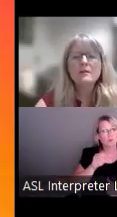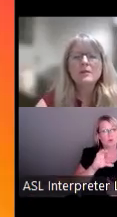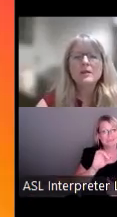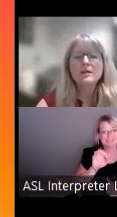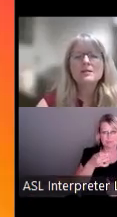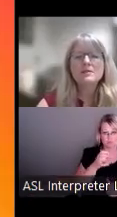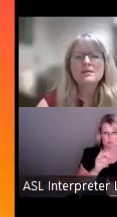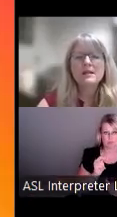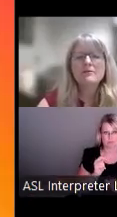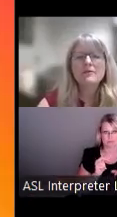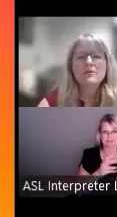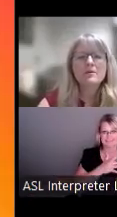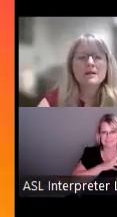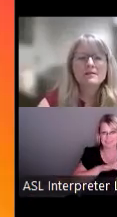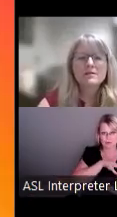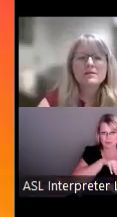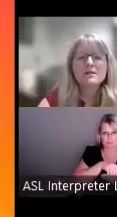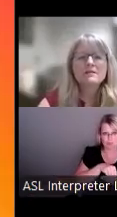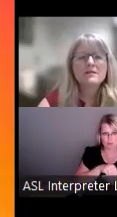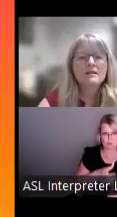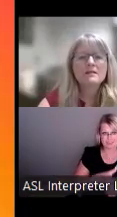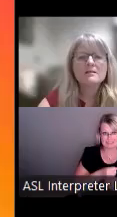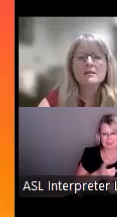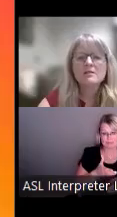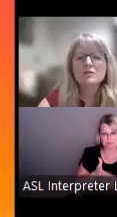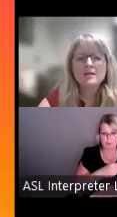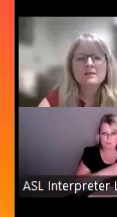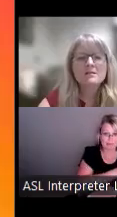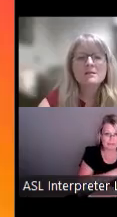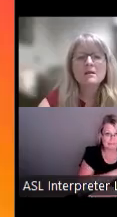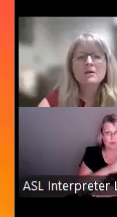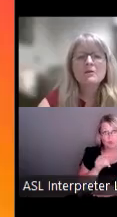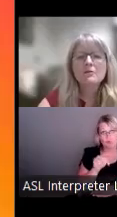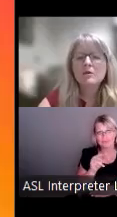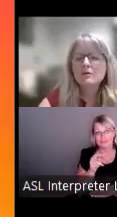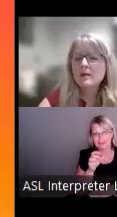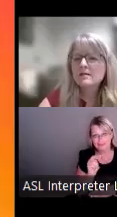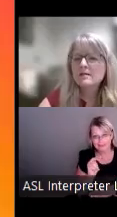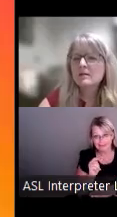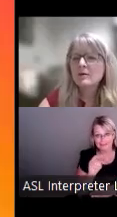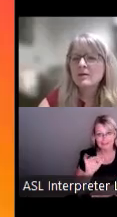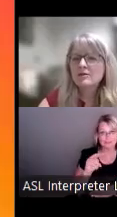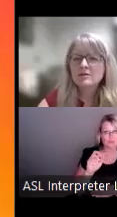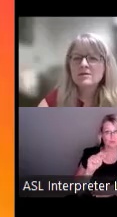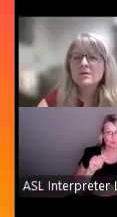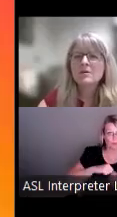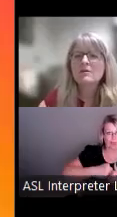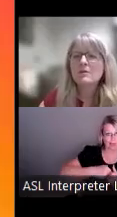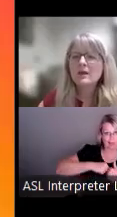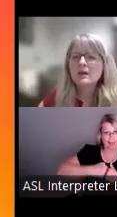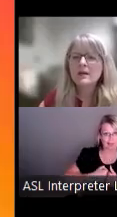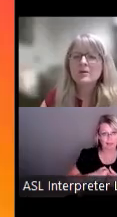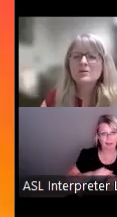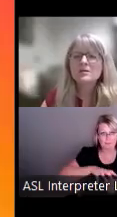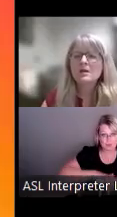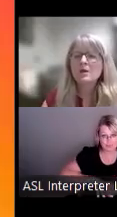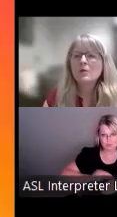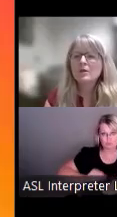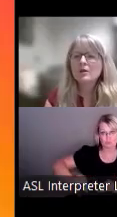input is received through the muscles and tendons and joints through movement and pressure. So, if you think about when